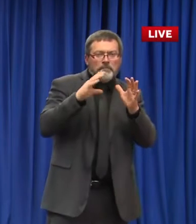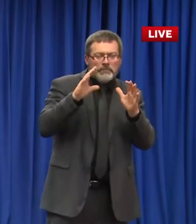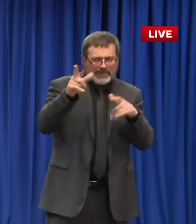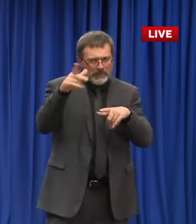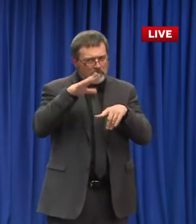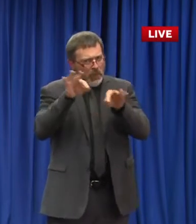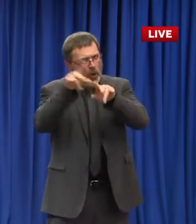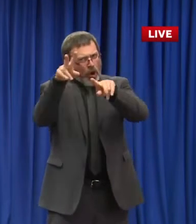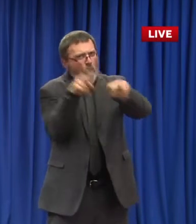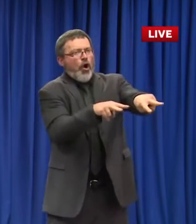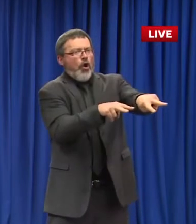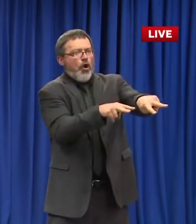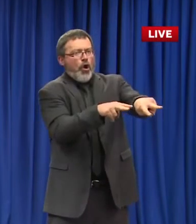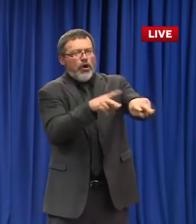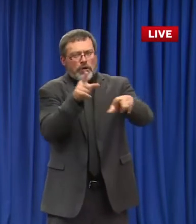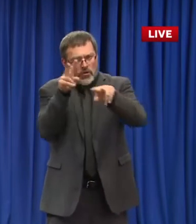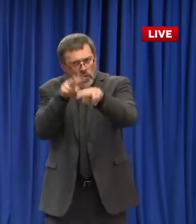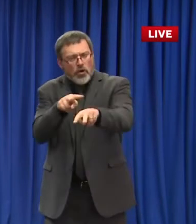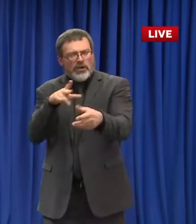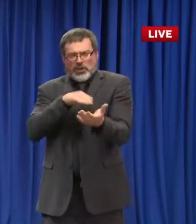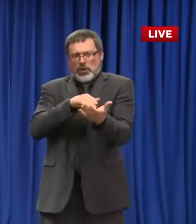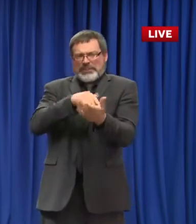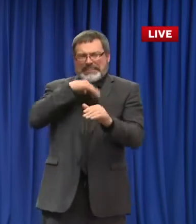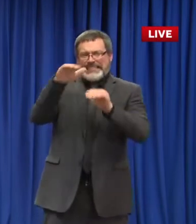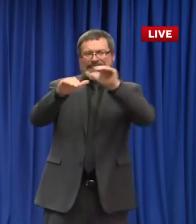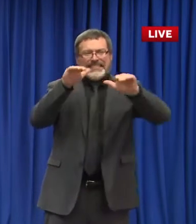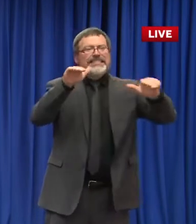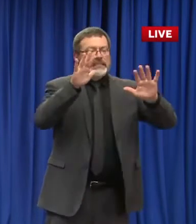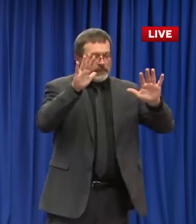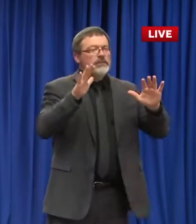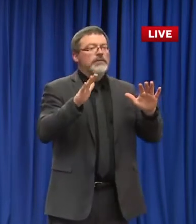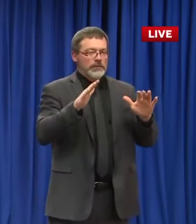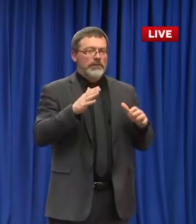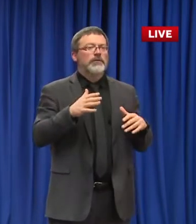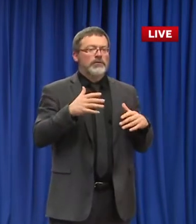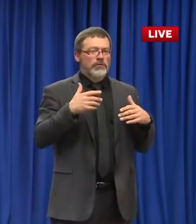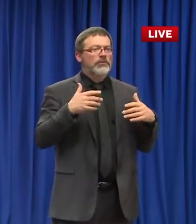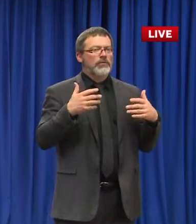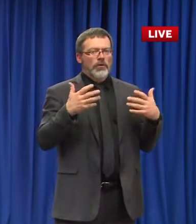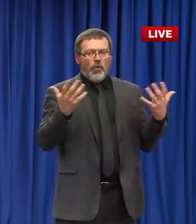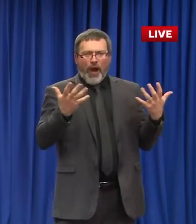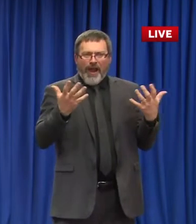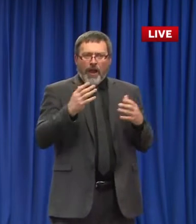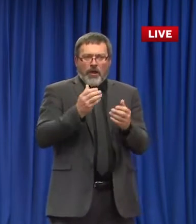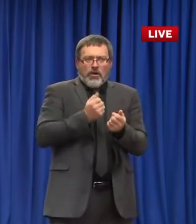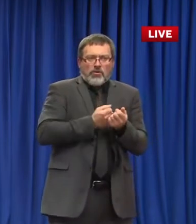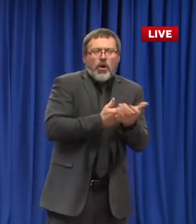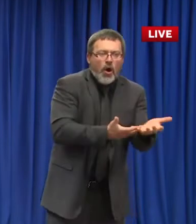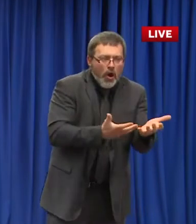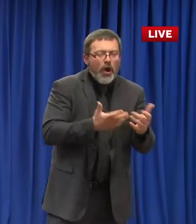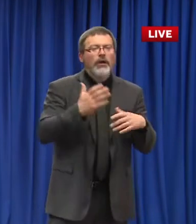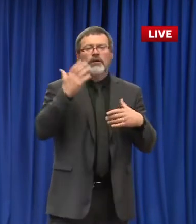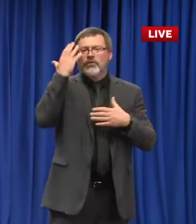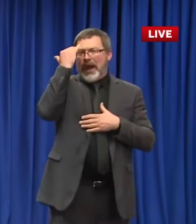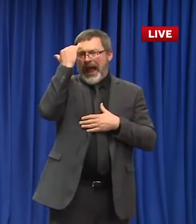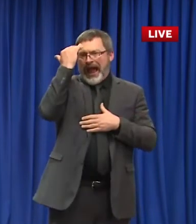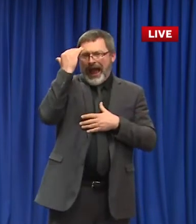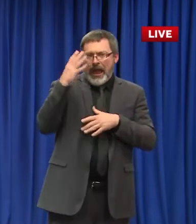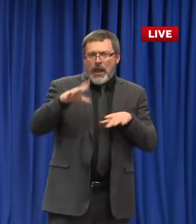IDENTIFY AND WORK WITH THE CDC TO INVESTIGATE THESE TYPES OF CASES SO WE CAN LEARN MORE ABOUT WHAT CAUSES IT.